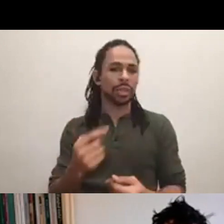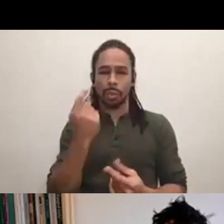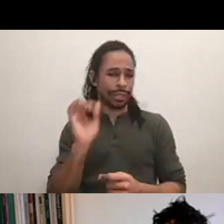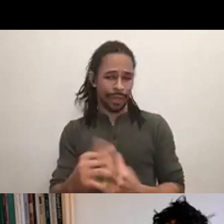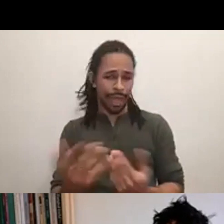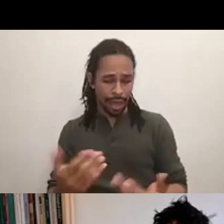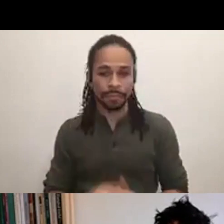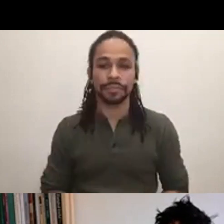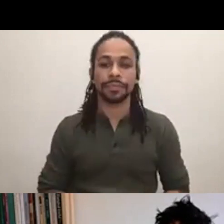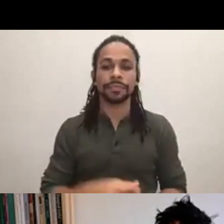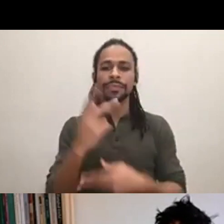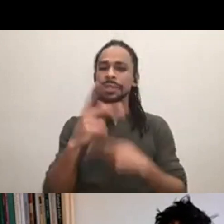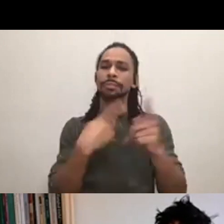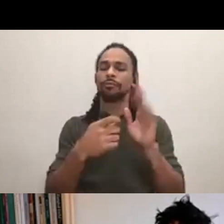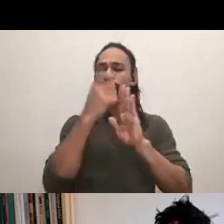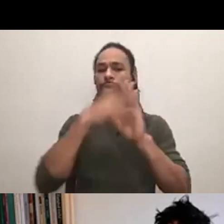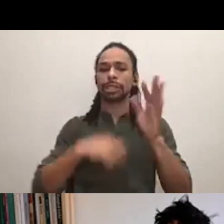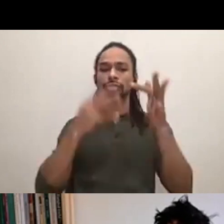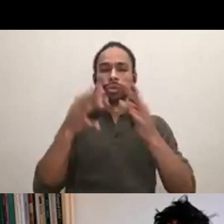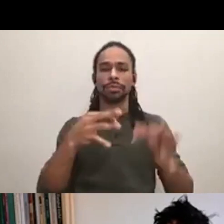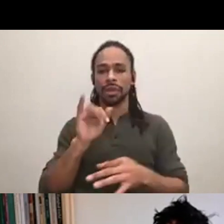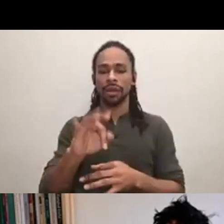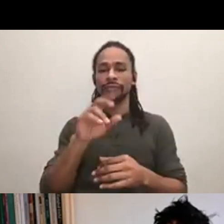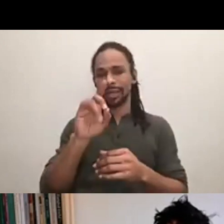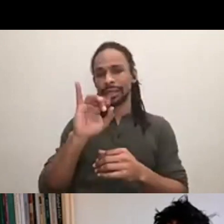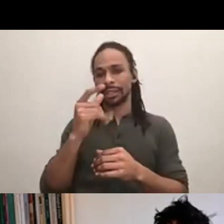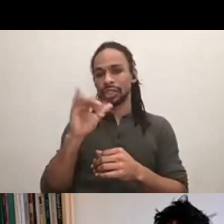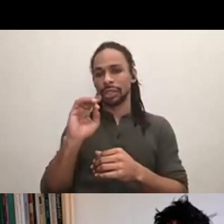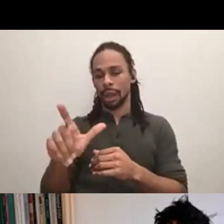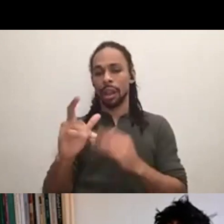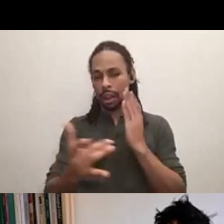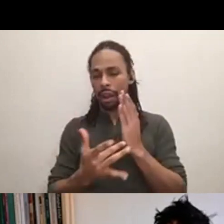written description of a digital image and it's a type of access to visual content for